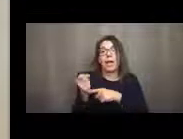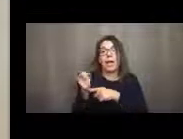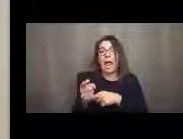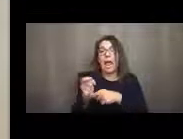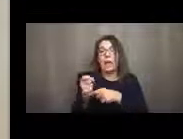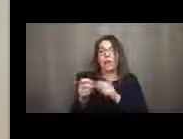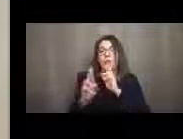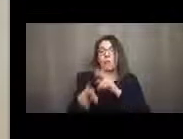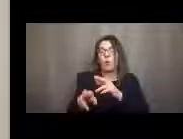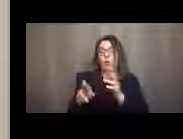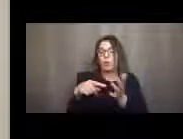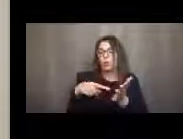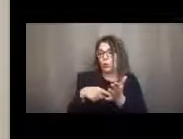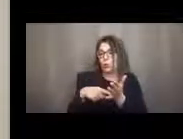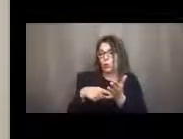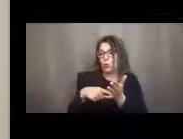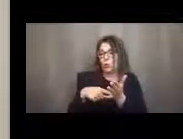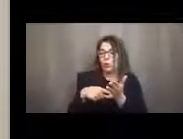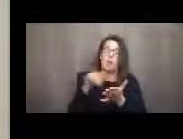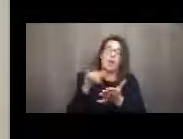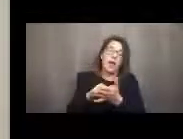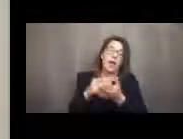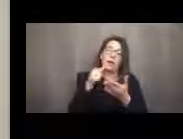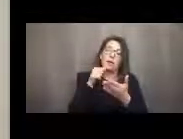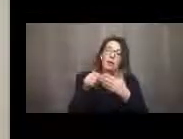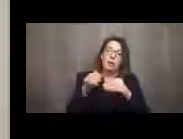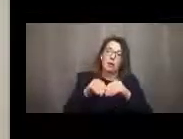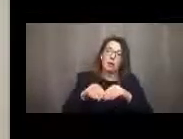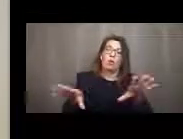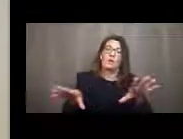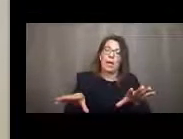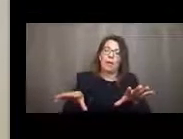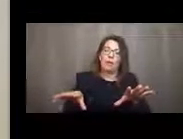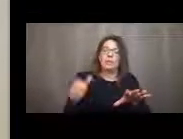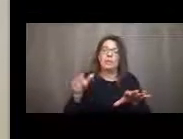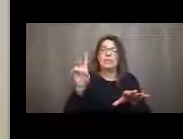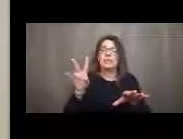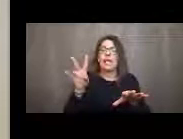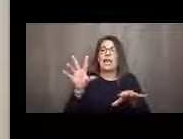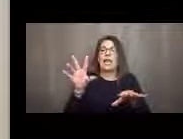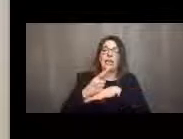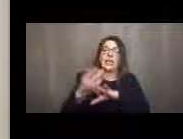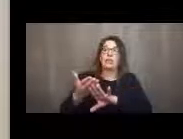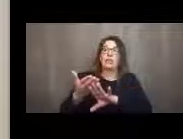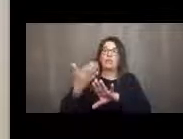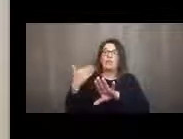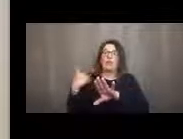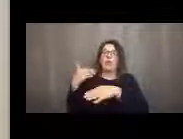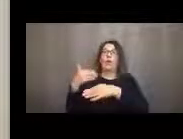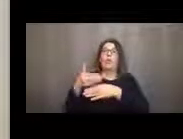and that report notification goes out 75 days prior to the next budget period start date.